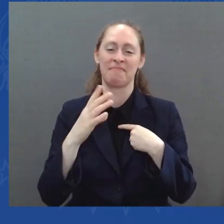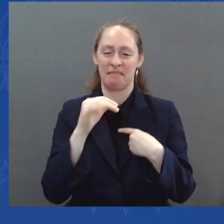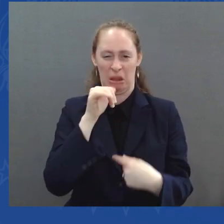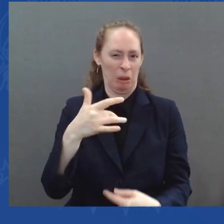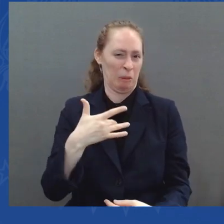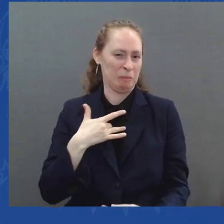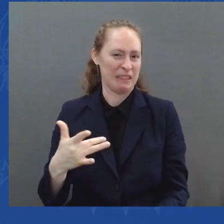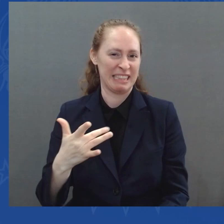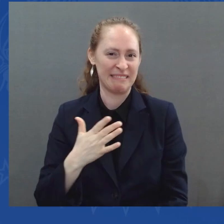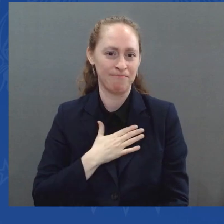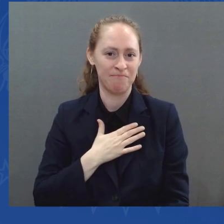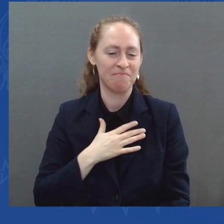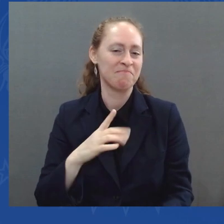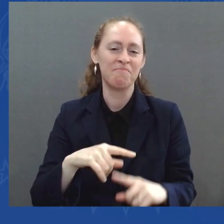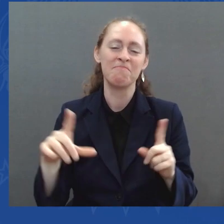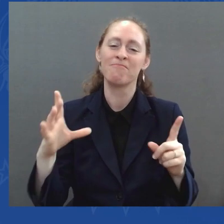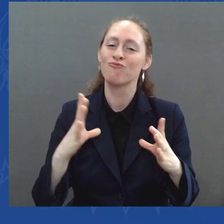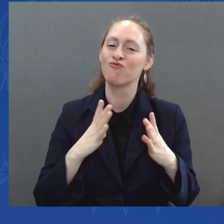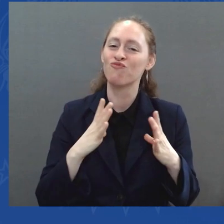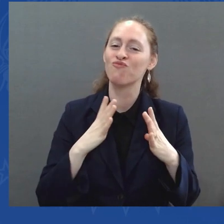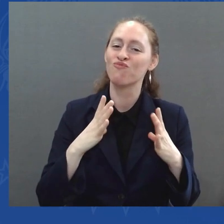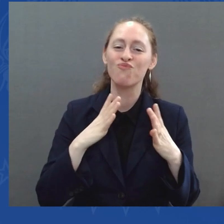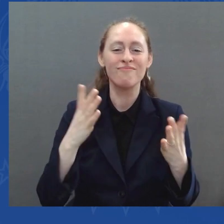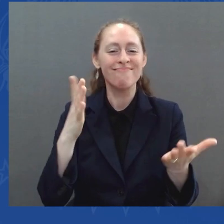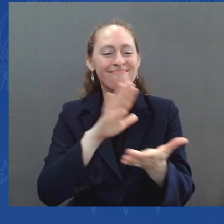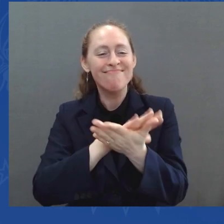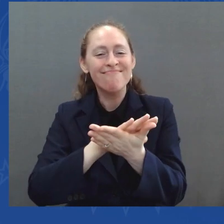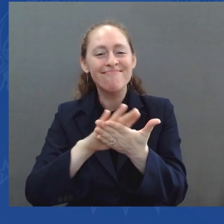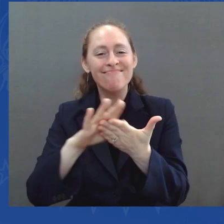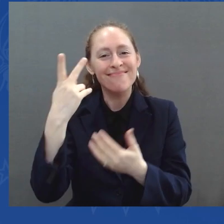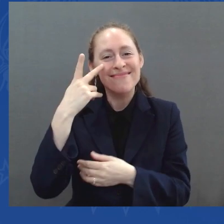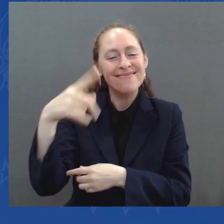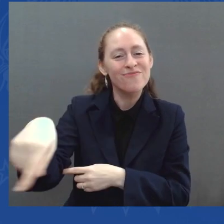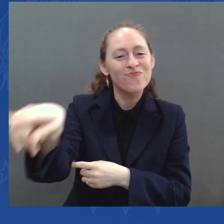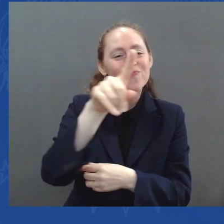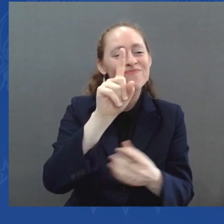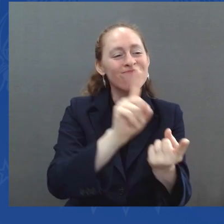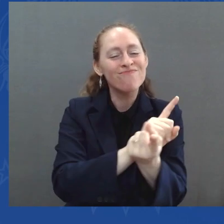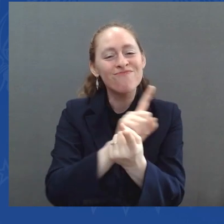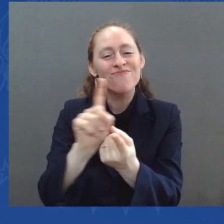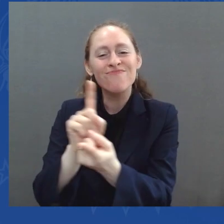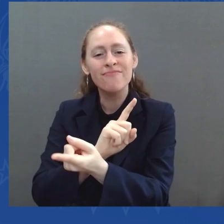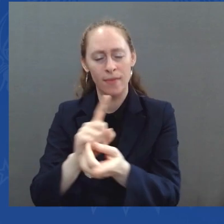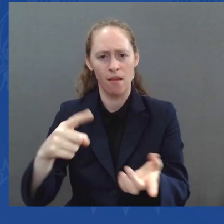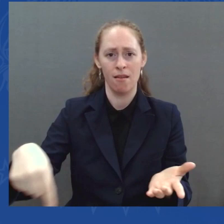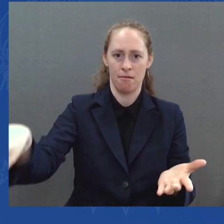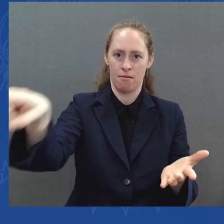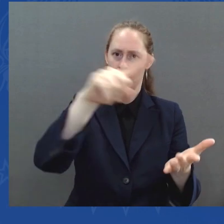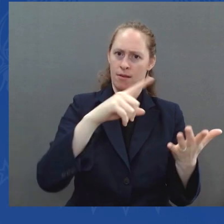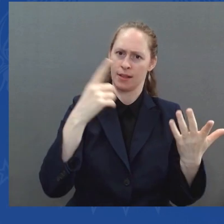and who serve this country every single day. A lot of times out of the limelight,